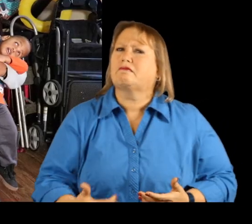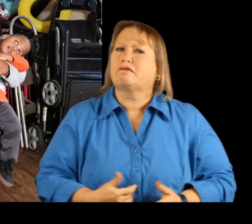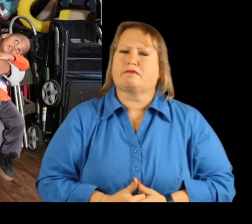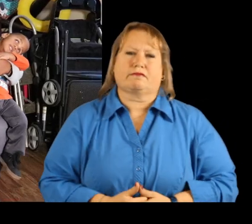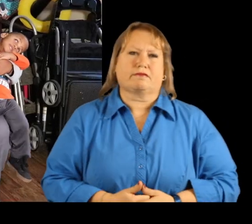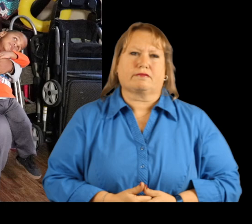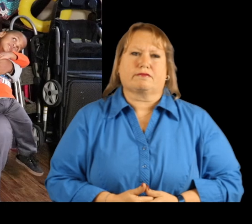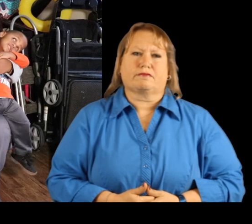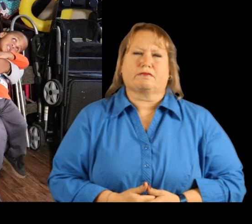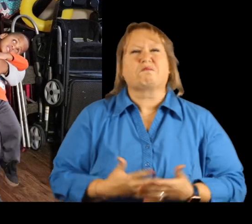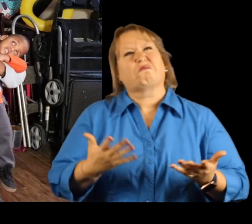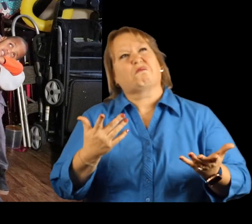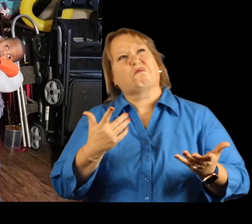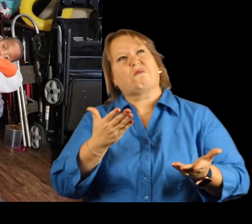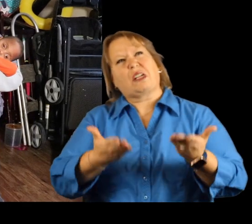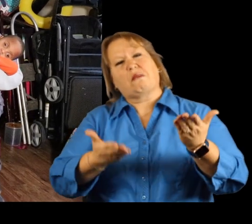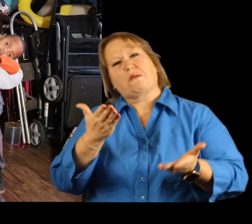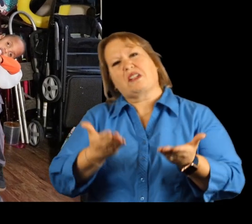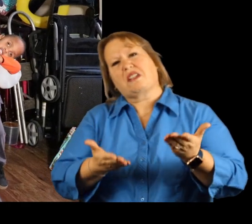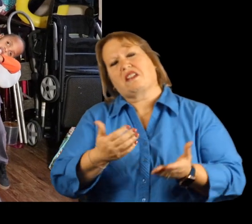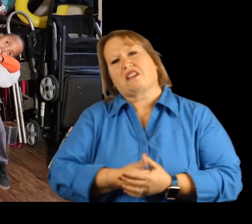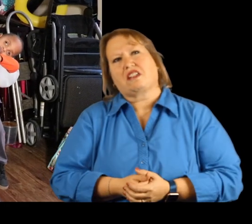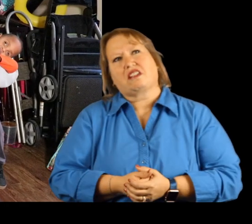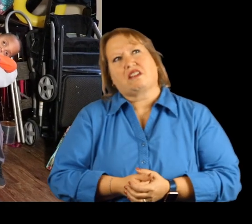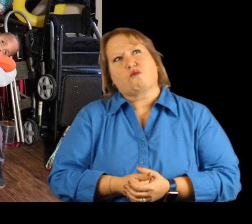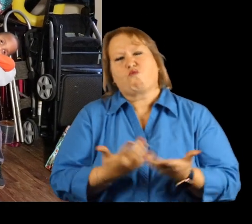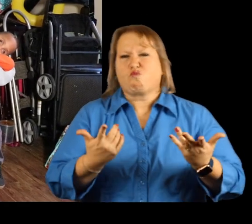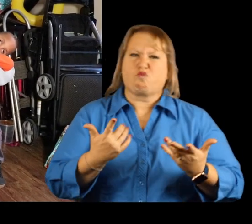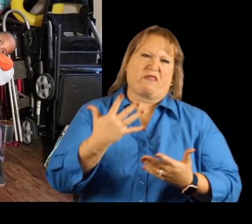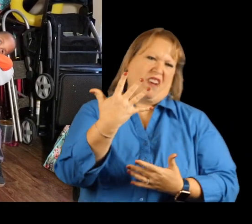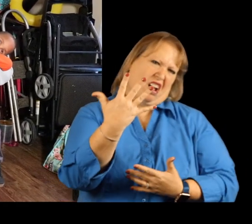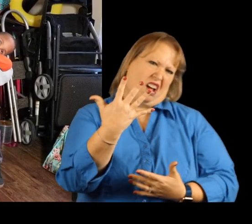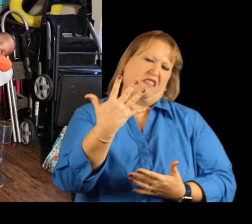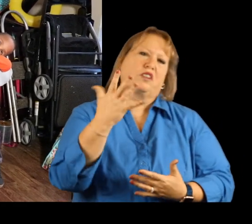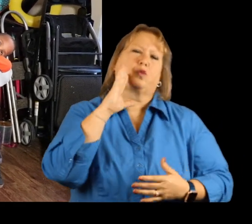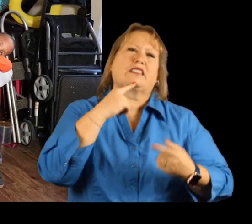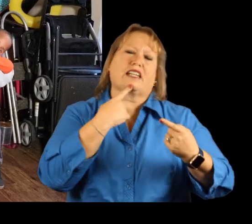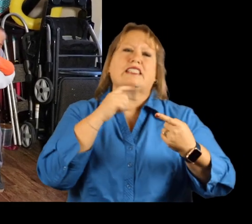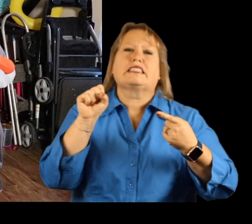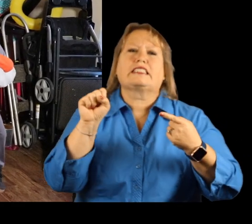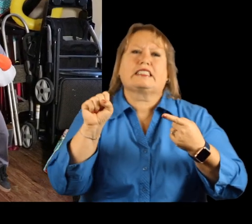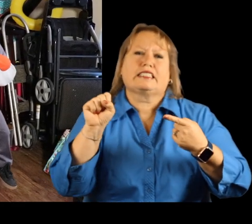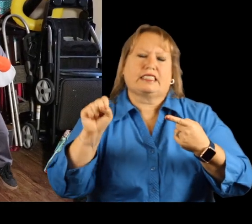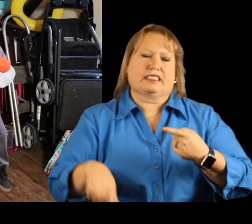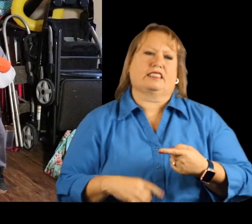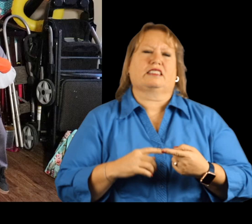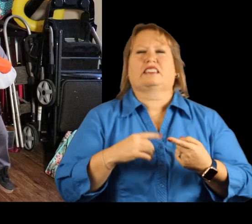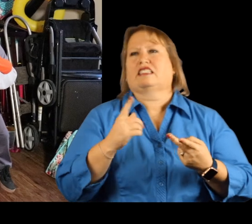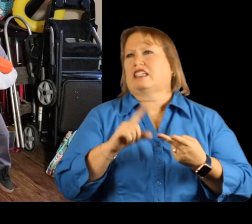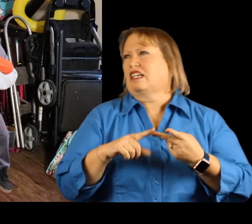Um....I want to say maybe... five of them. He'll say the sss and......